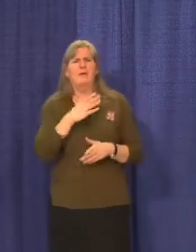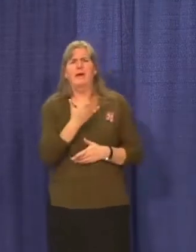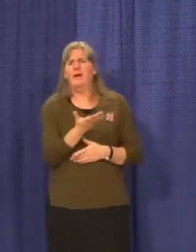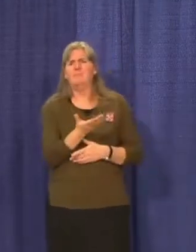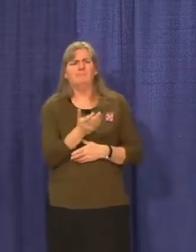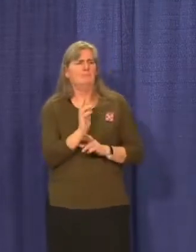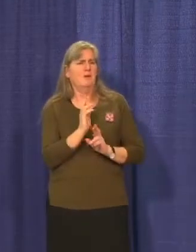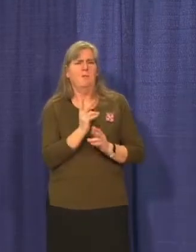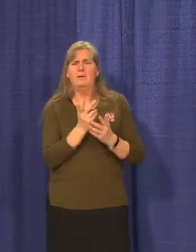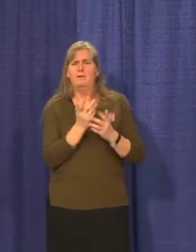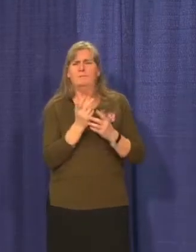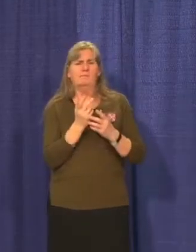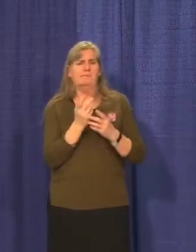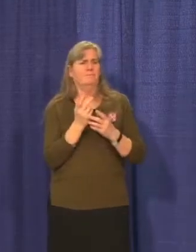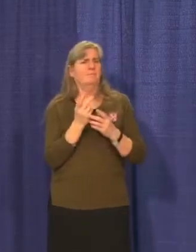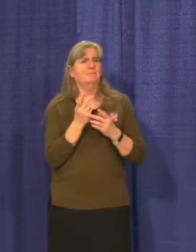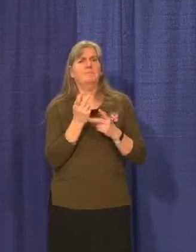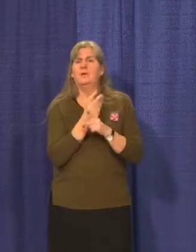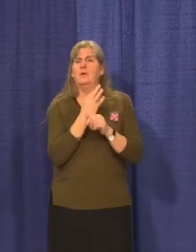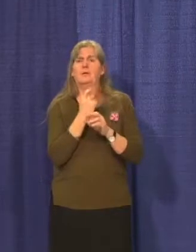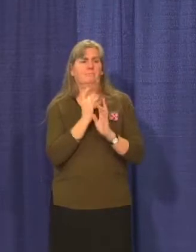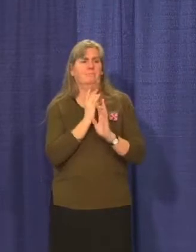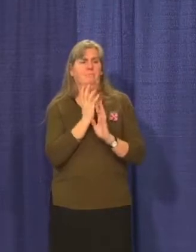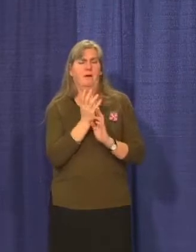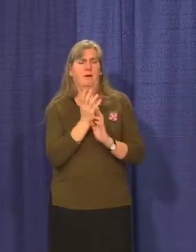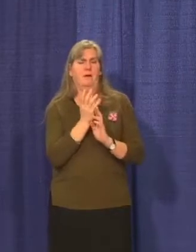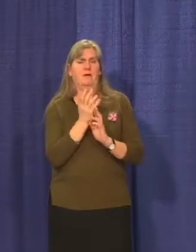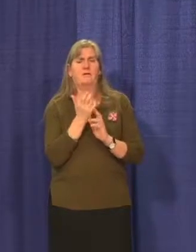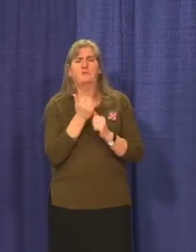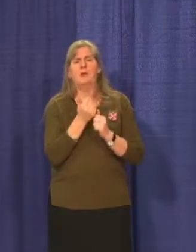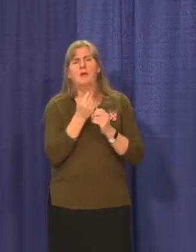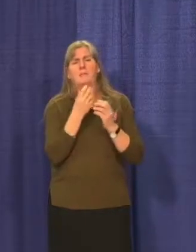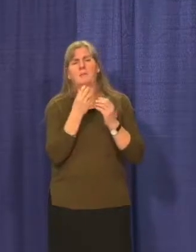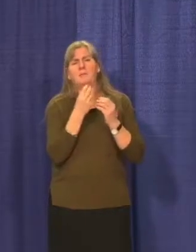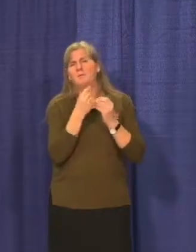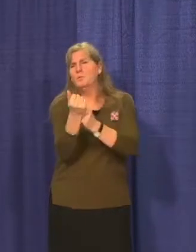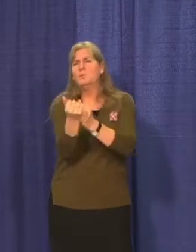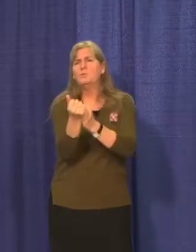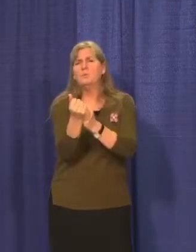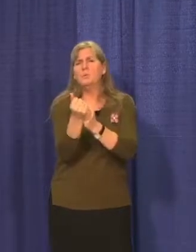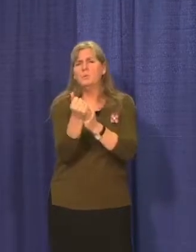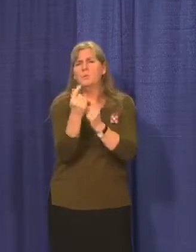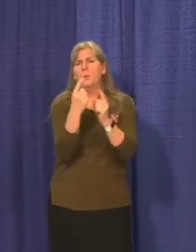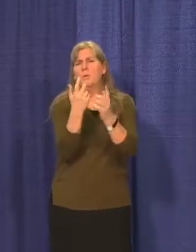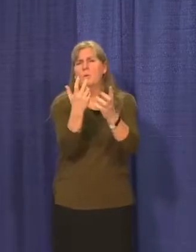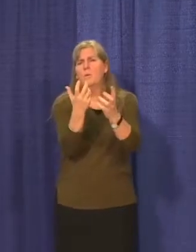problem. We will find the way. We're just trying to make this work smoothly.